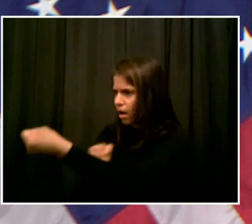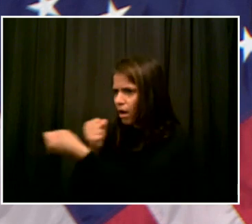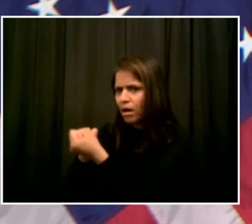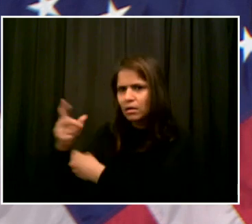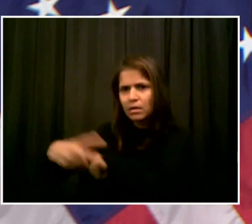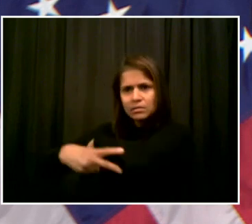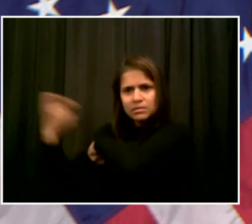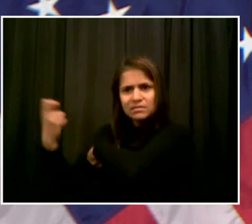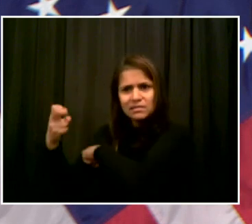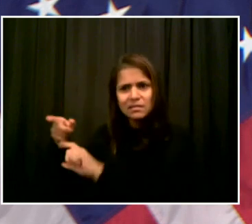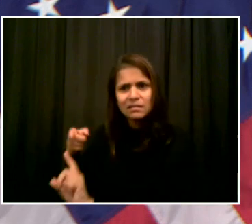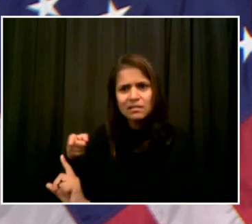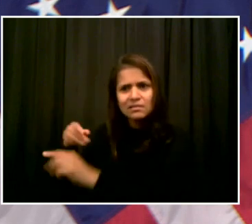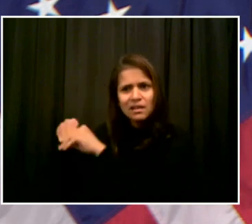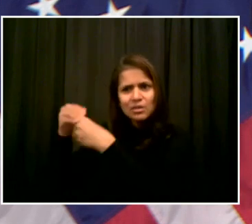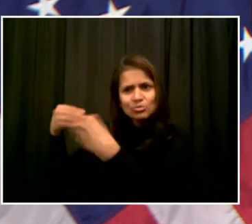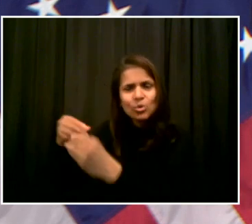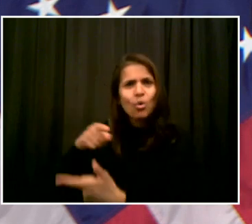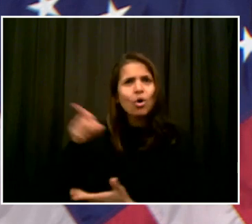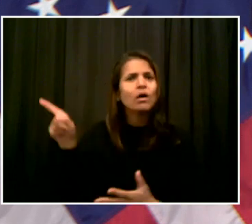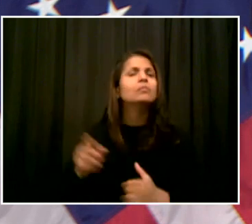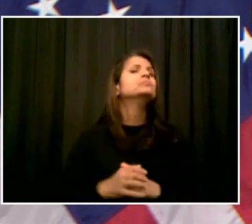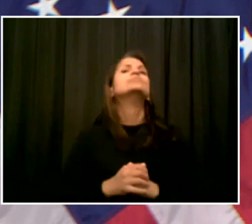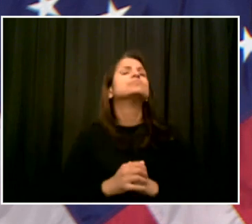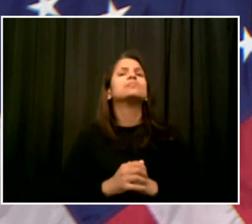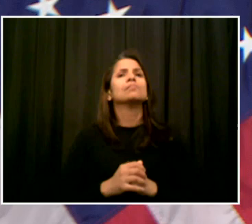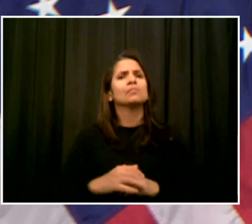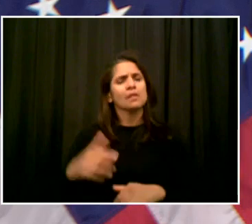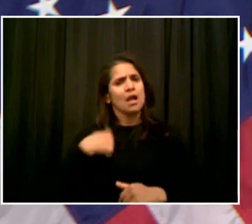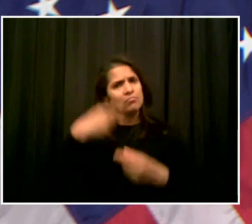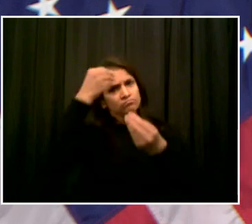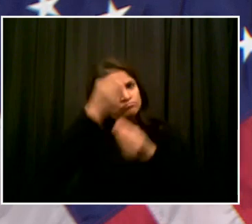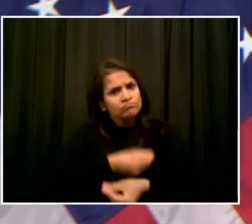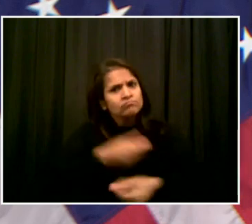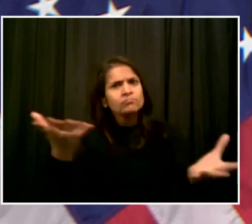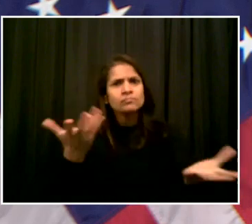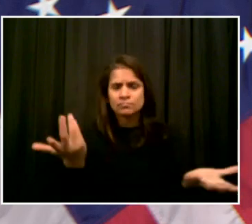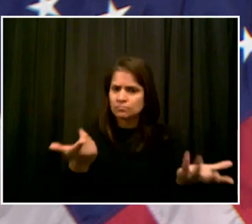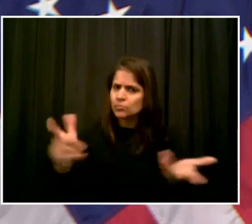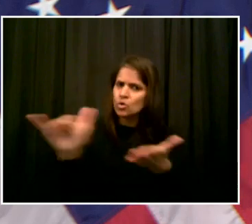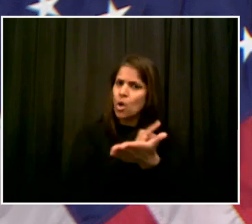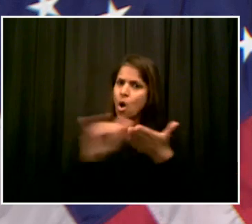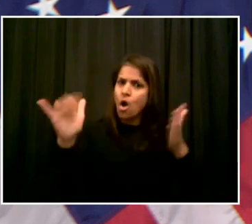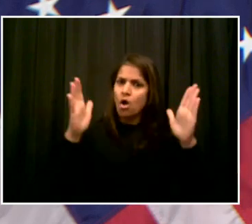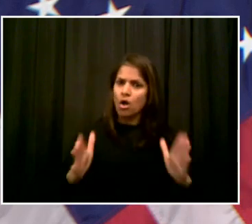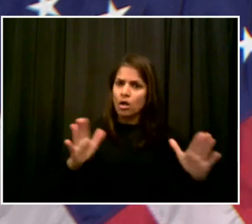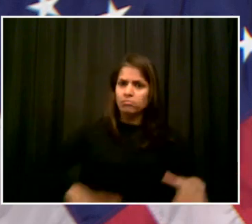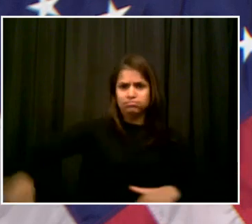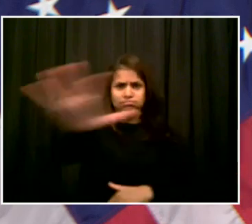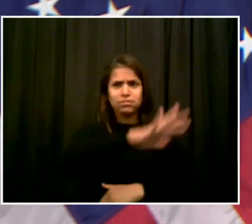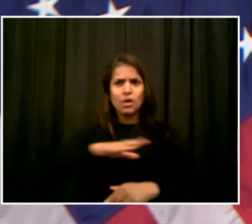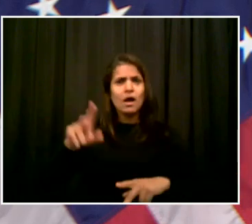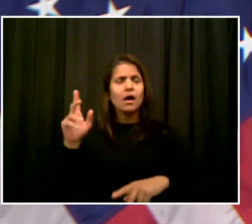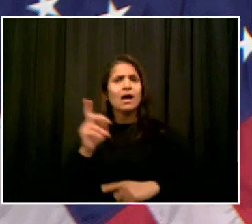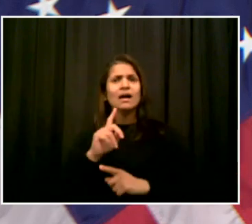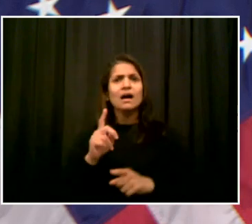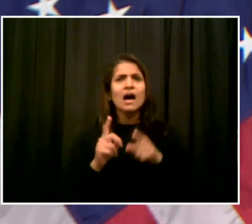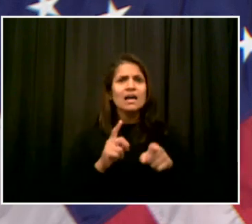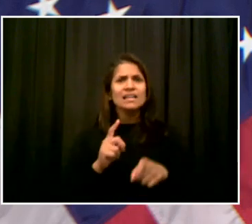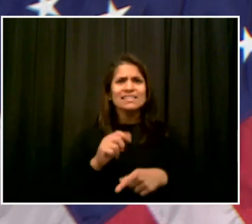TOALL NEW YORKERS, WE WILL N OTALLOW THIS CITY TO REGRESS, WE WILL PROTECT ALL CITIZENS OF